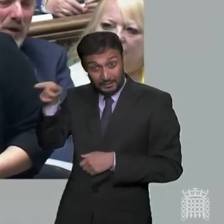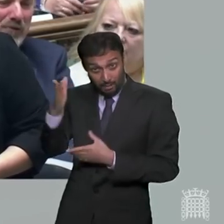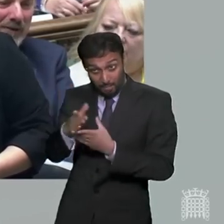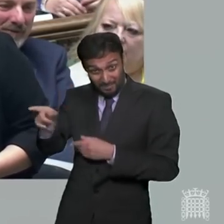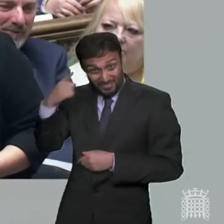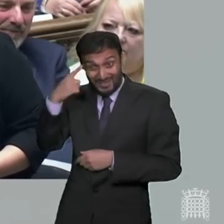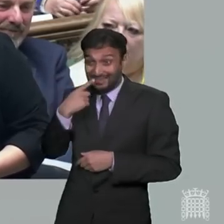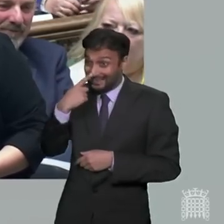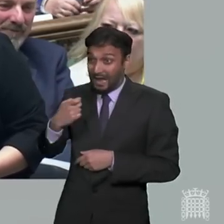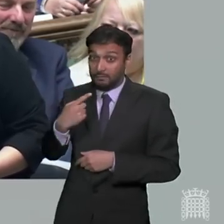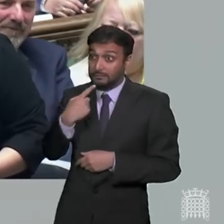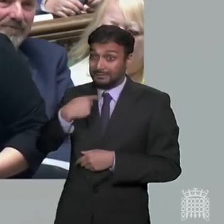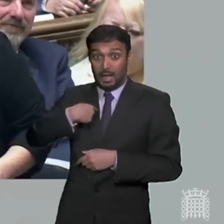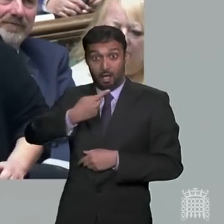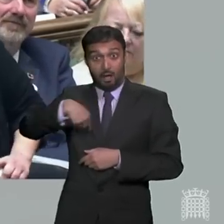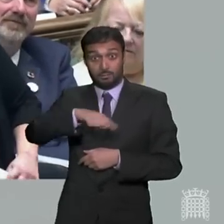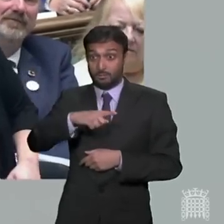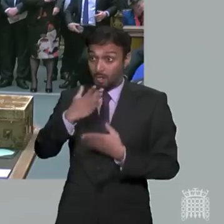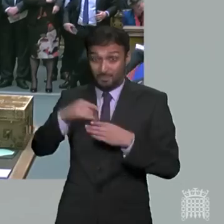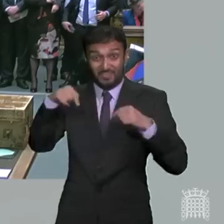is a voluntary Union of equals?